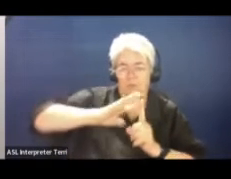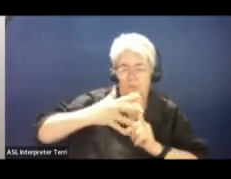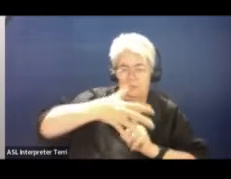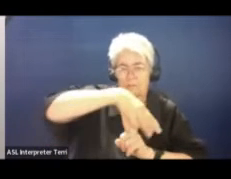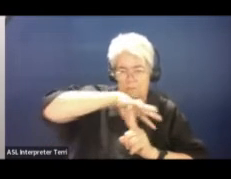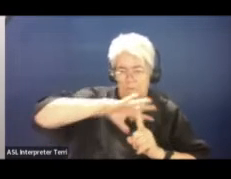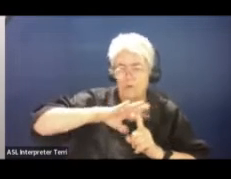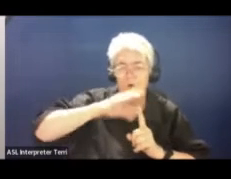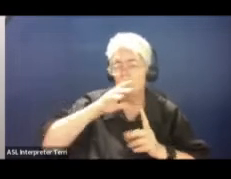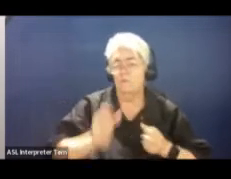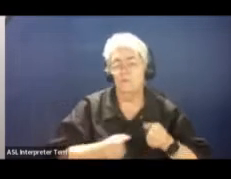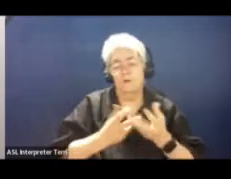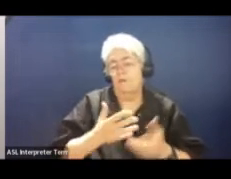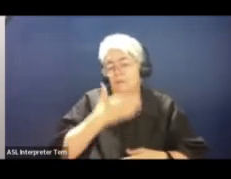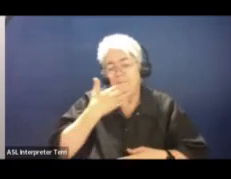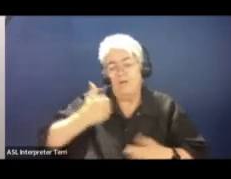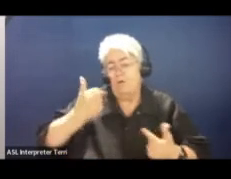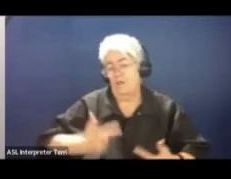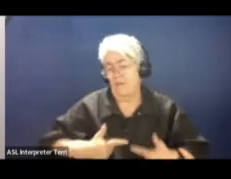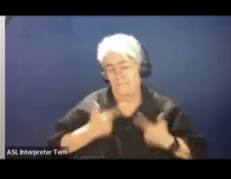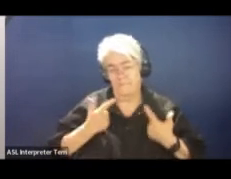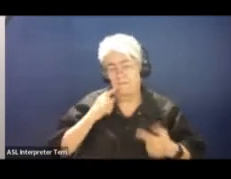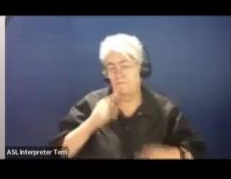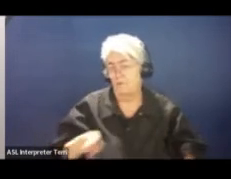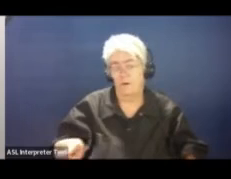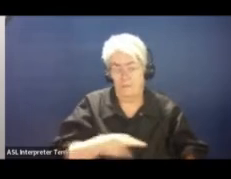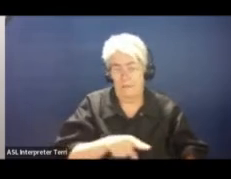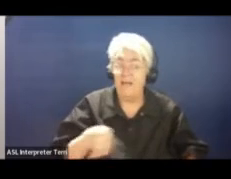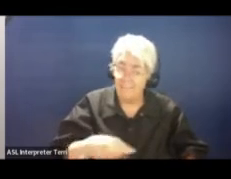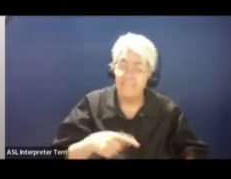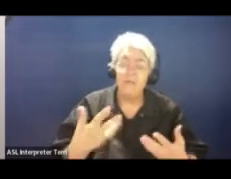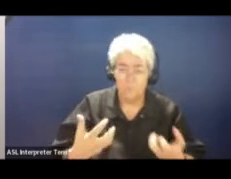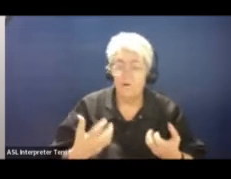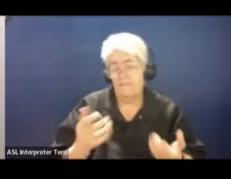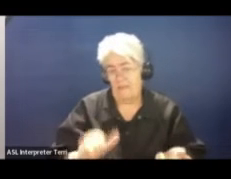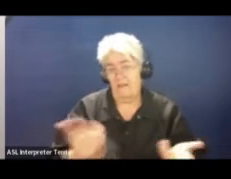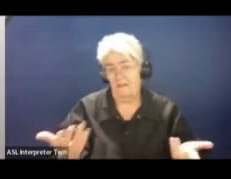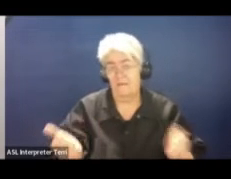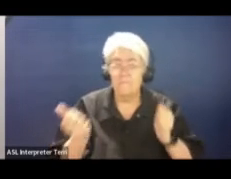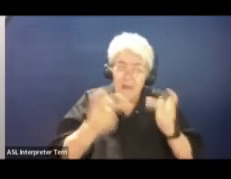thriving lifestyle that they are hoping to achieve again. You